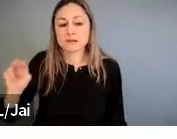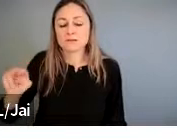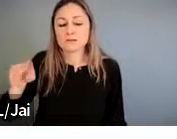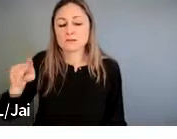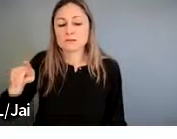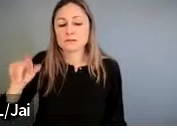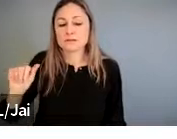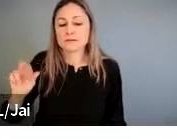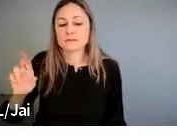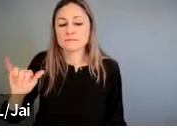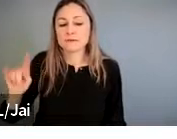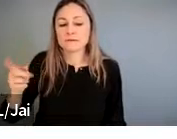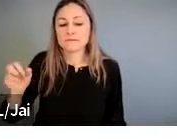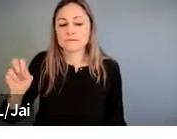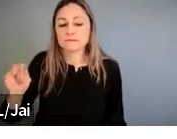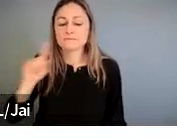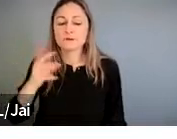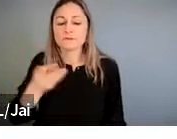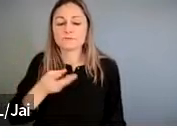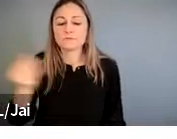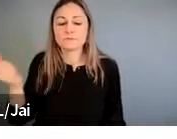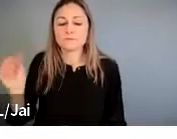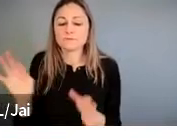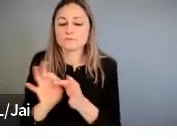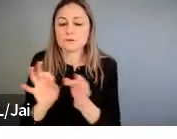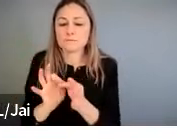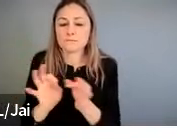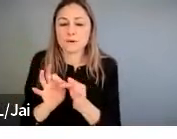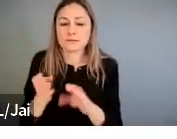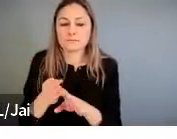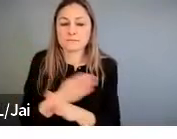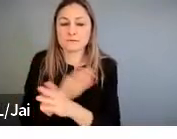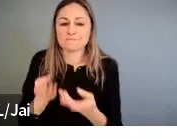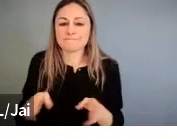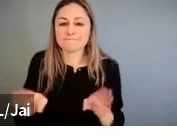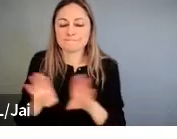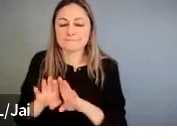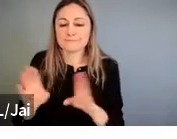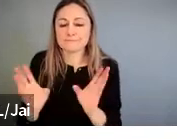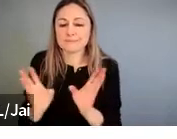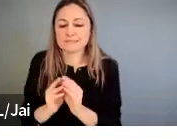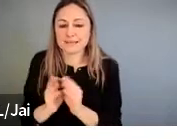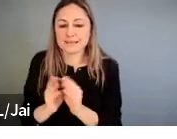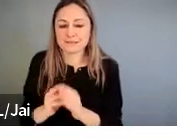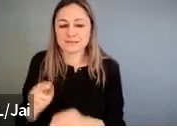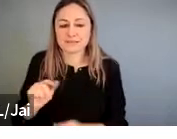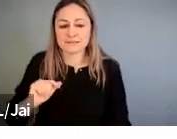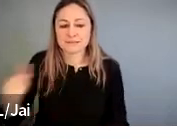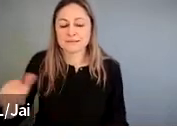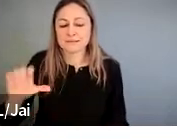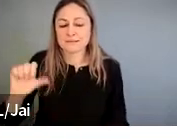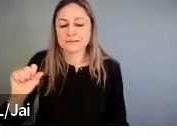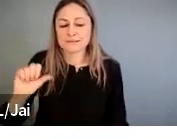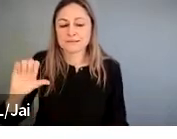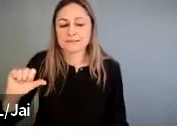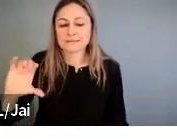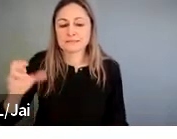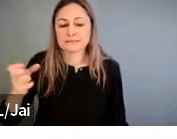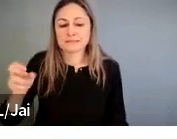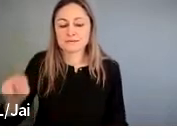we prepare to close this section of over to you. >> Sachin: Thank you, Madam Chair. Good afternoon,